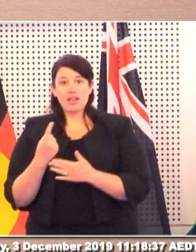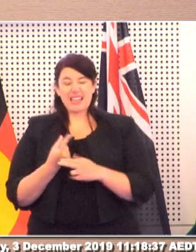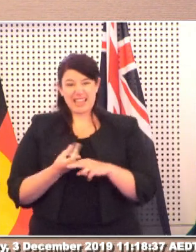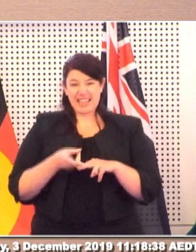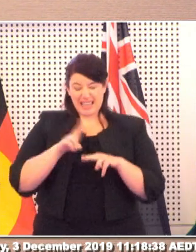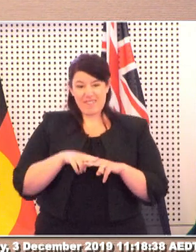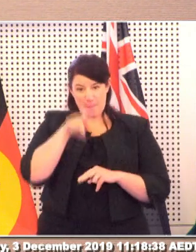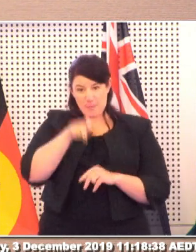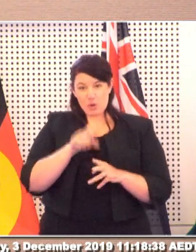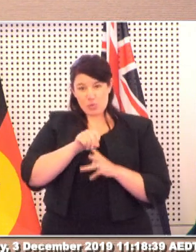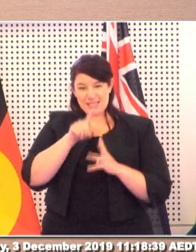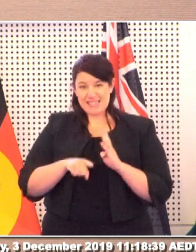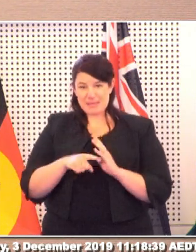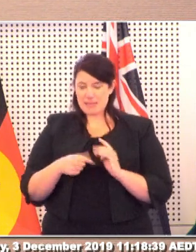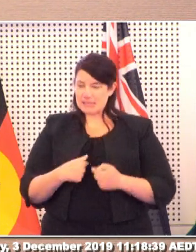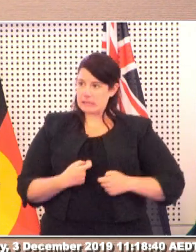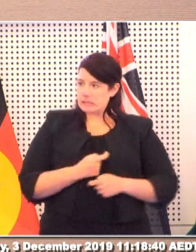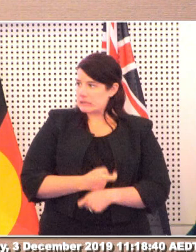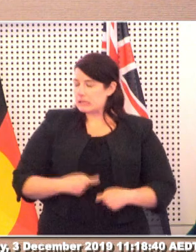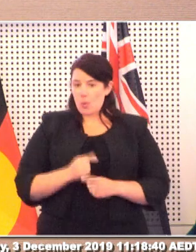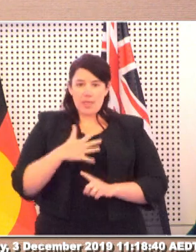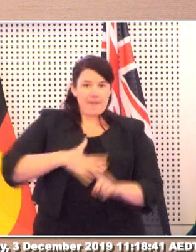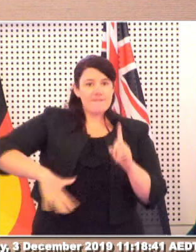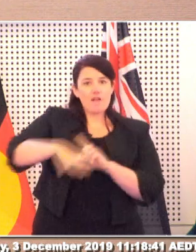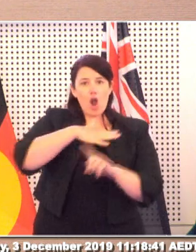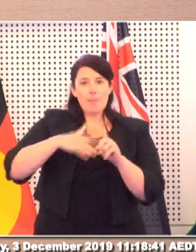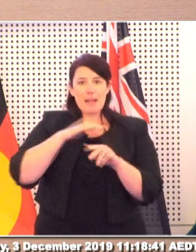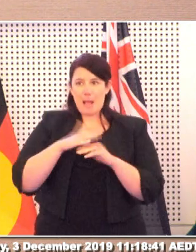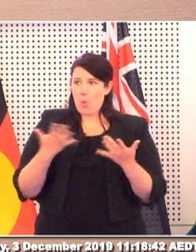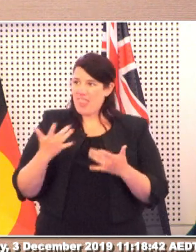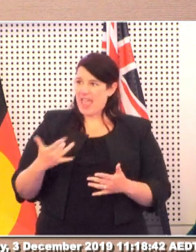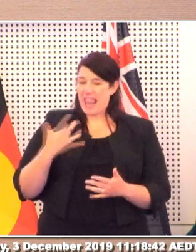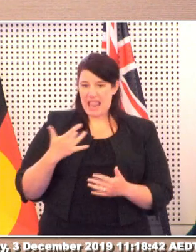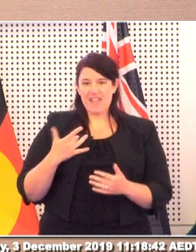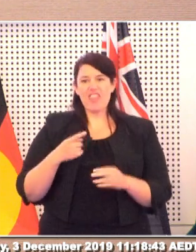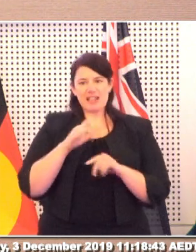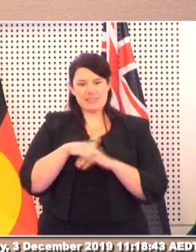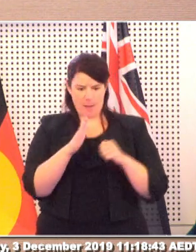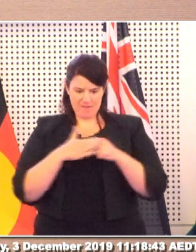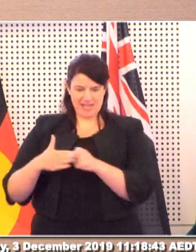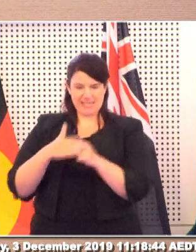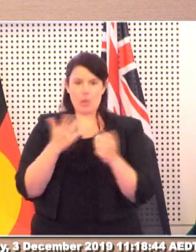environment and with circumstances, then it’s about addressing those environments and those circumstances as